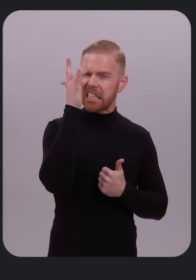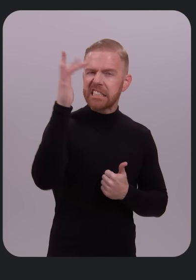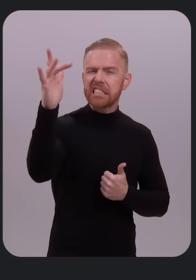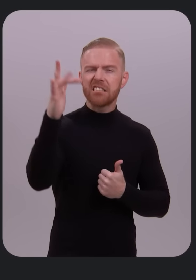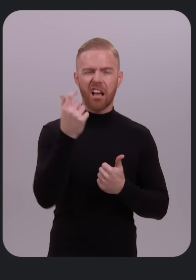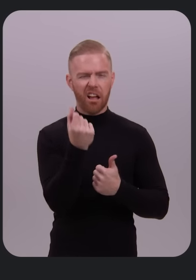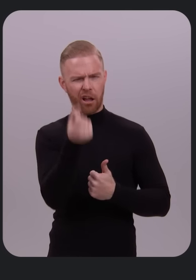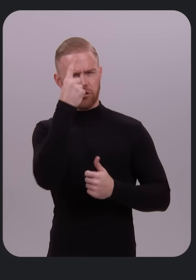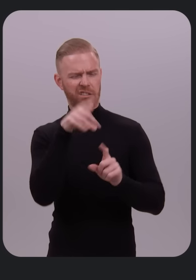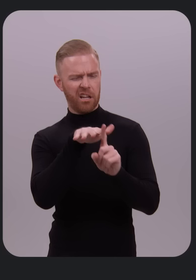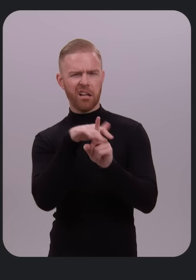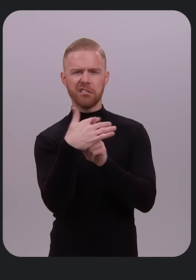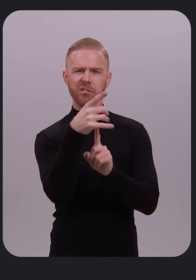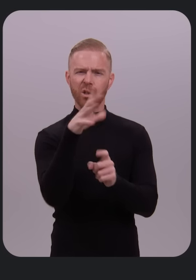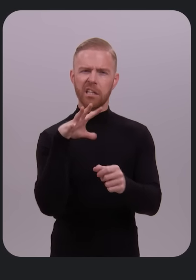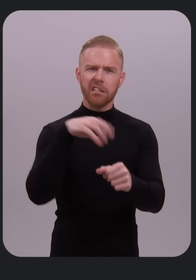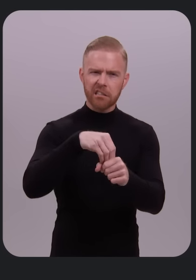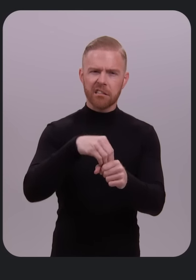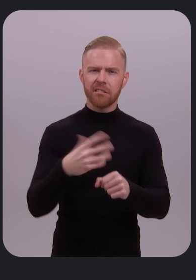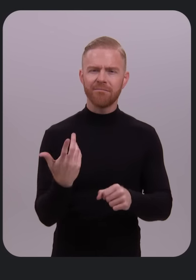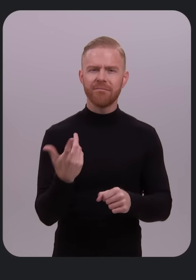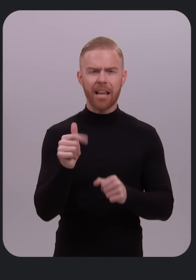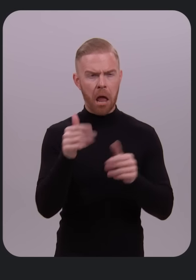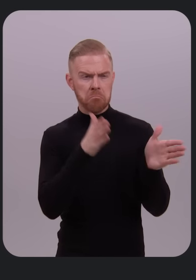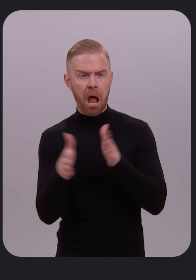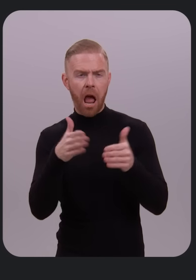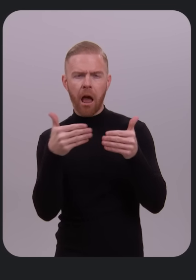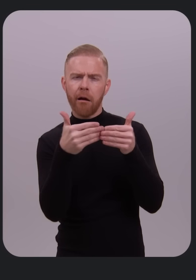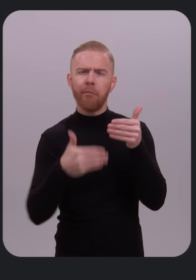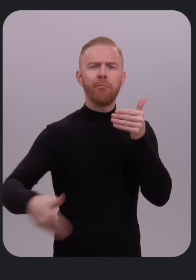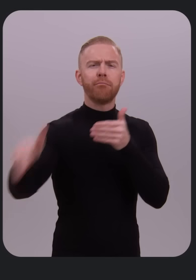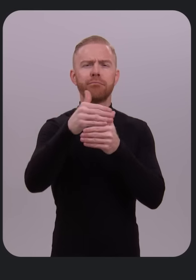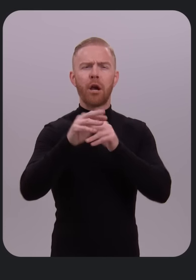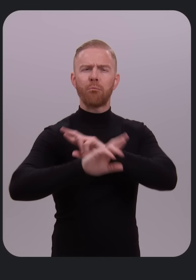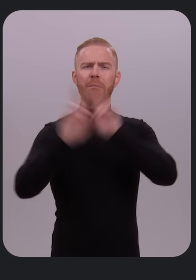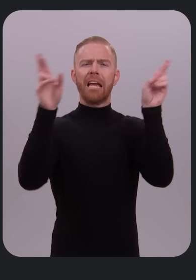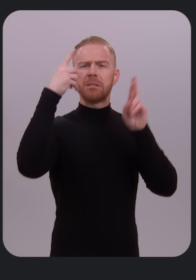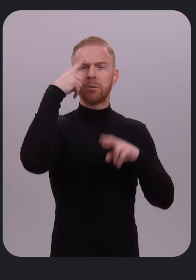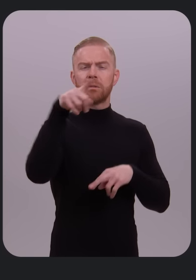you're in, and that can plan and take action on your behalf across any device.